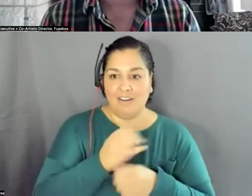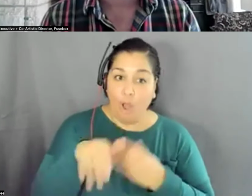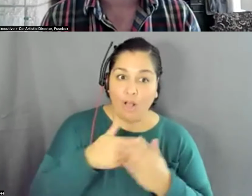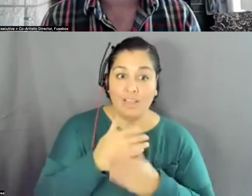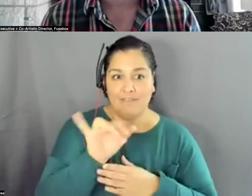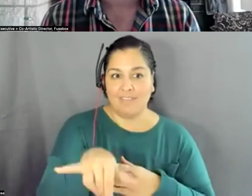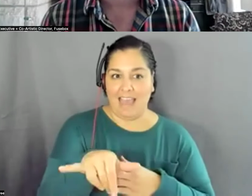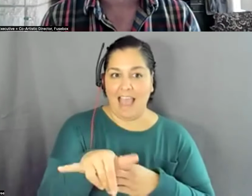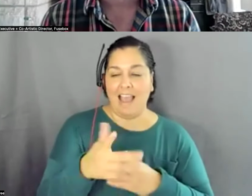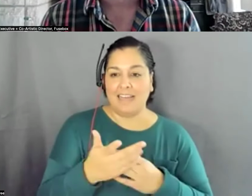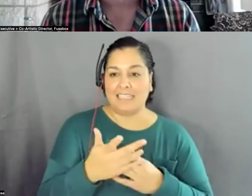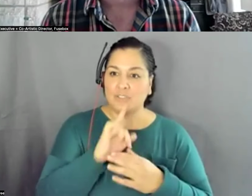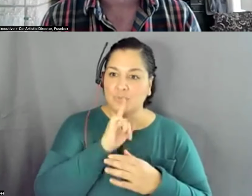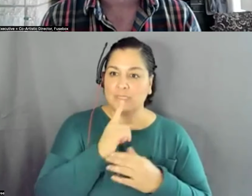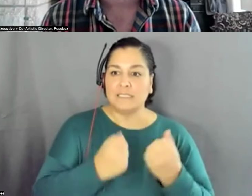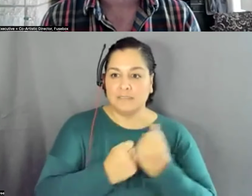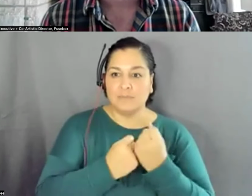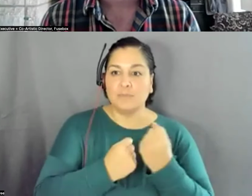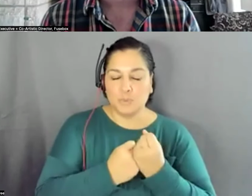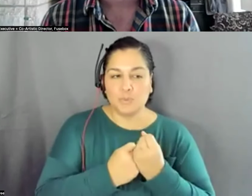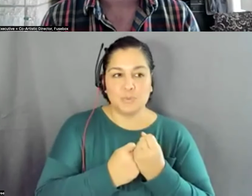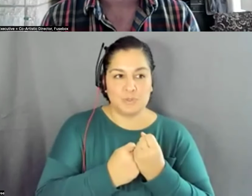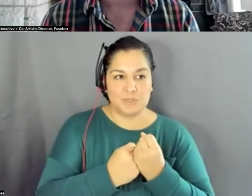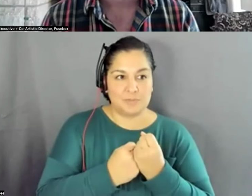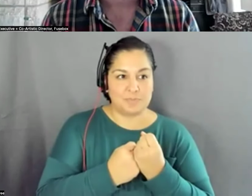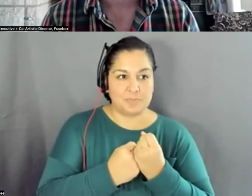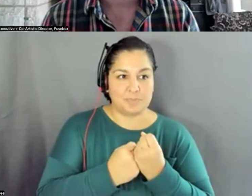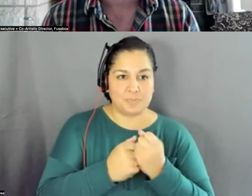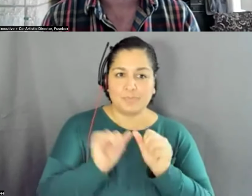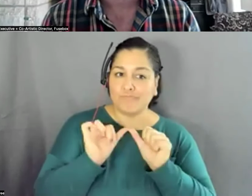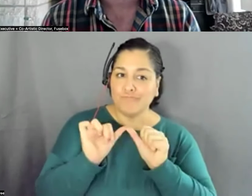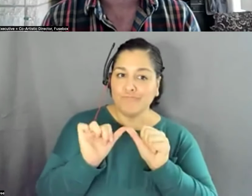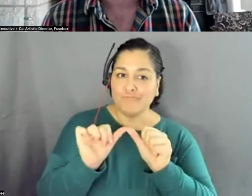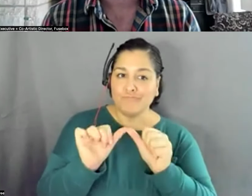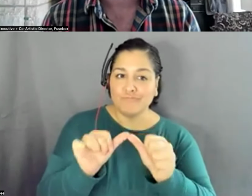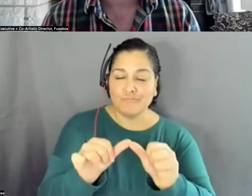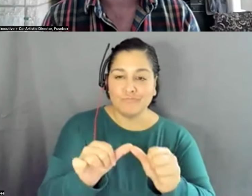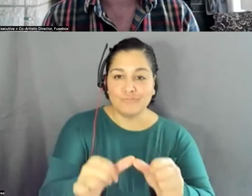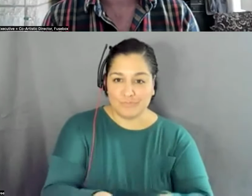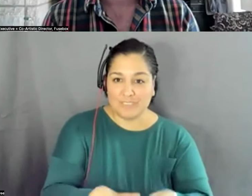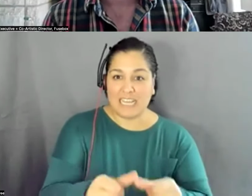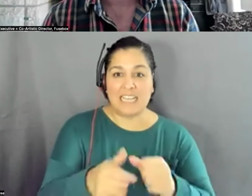I think support the longevity and longevity of, like, the organization we're building,